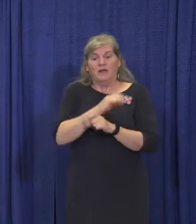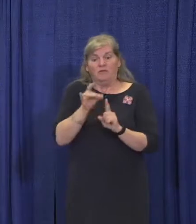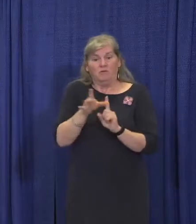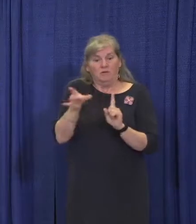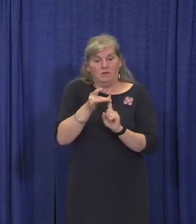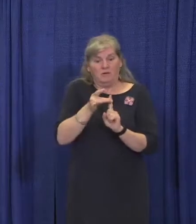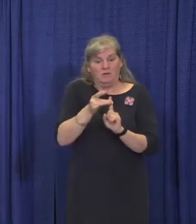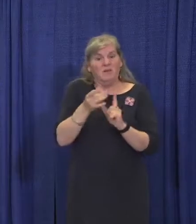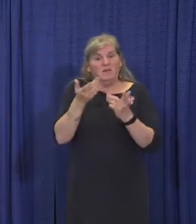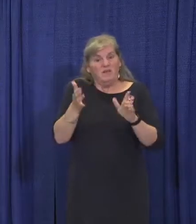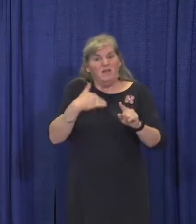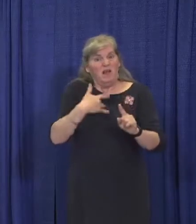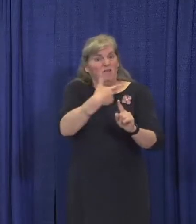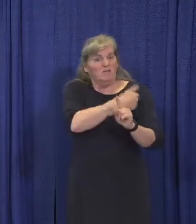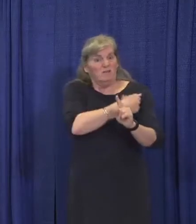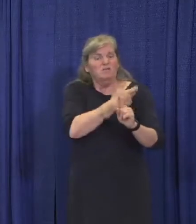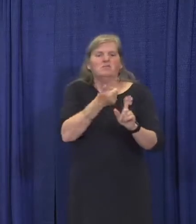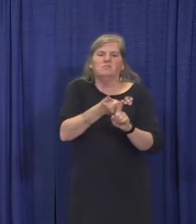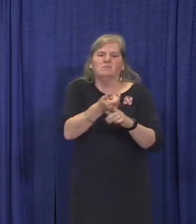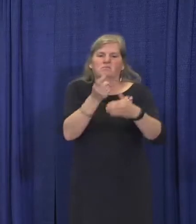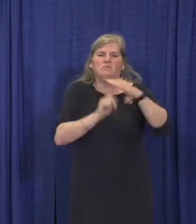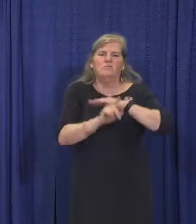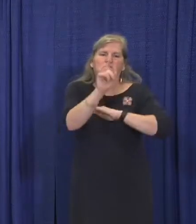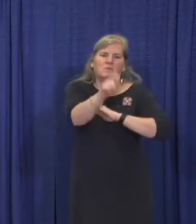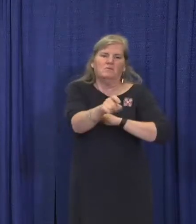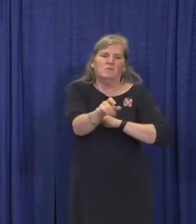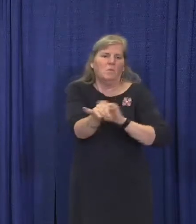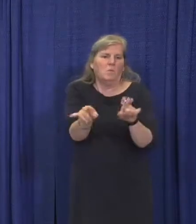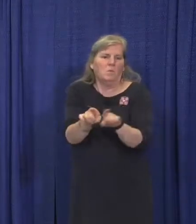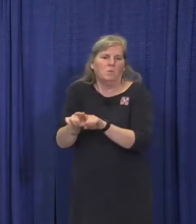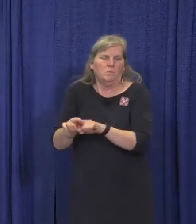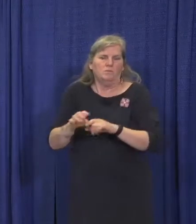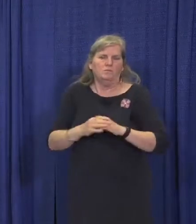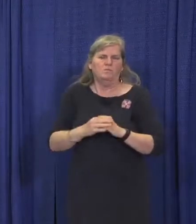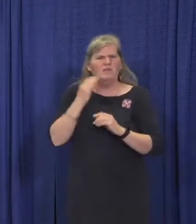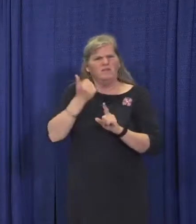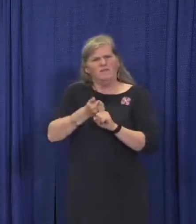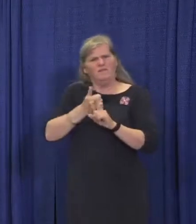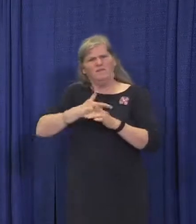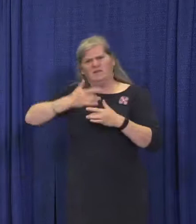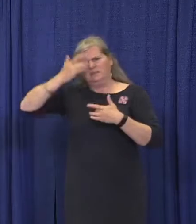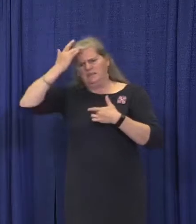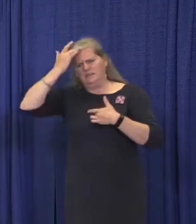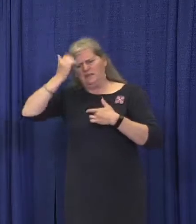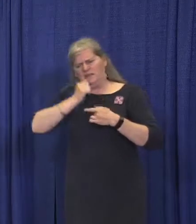those that have been vaccinated must self isolate. If you have symptoms arrange to